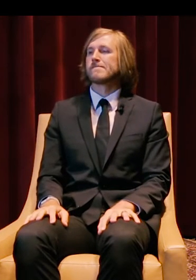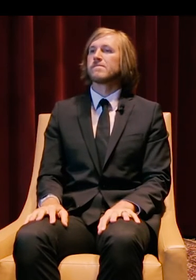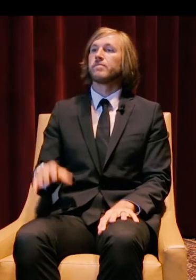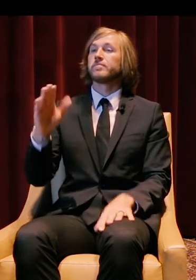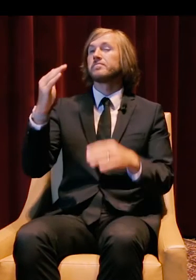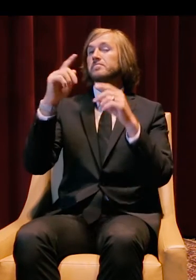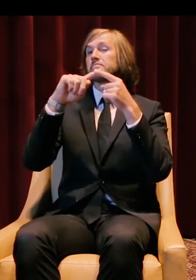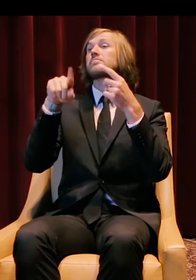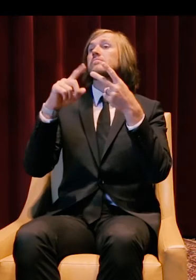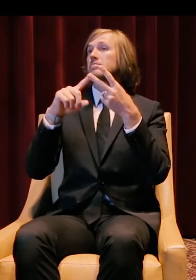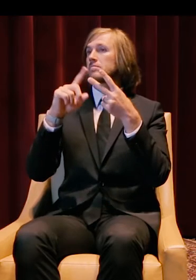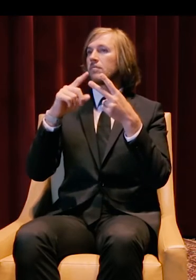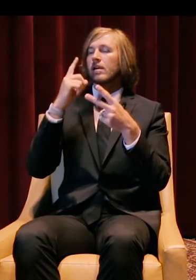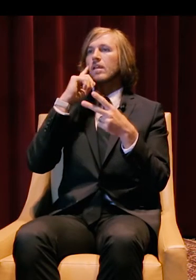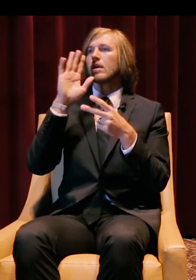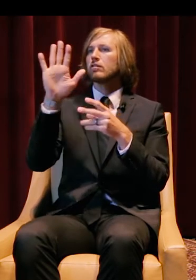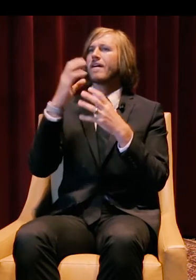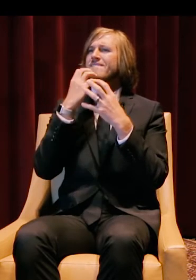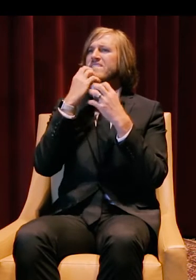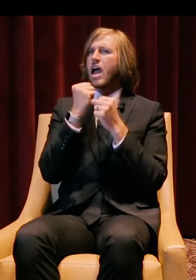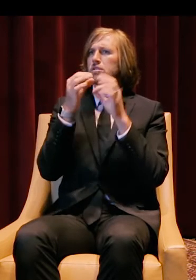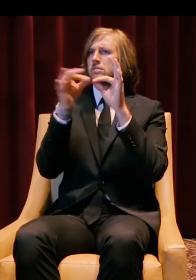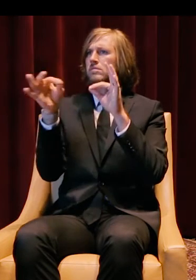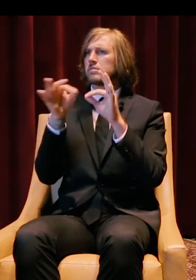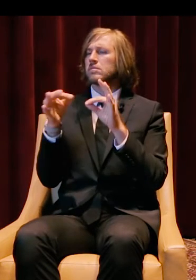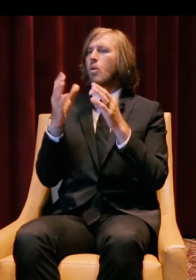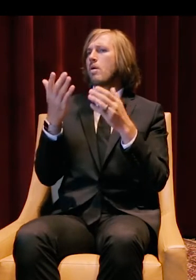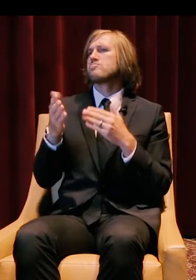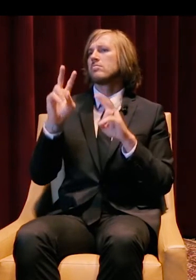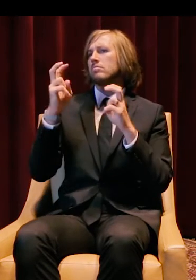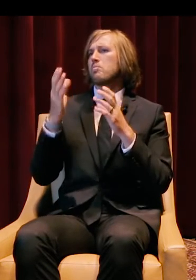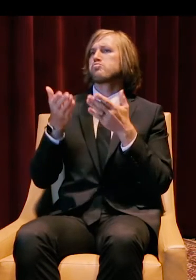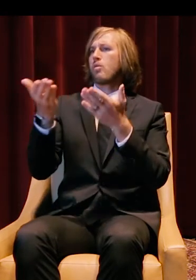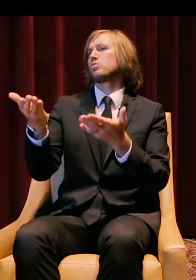Next, I think you have to have a value proposition, or value proposal, which